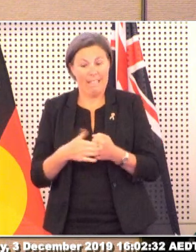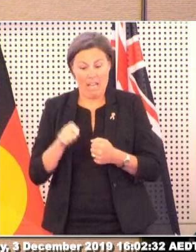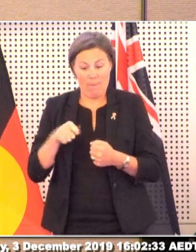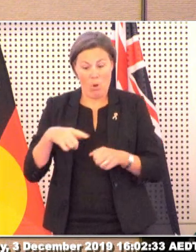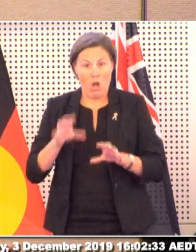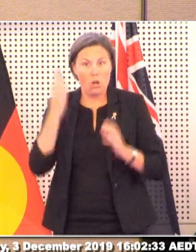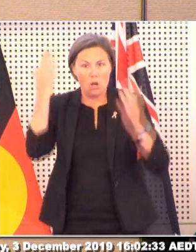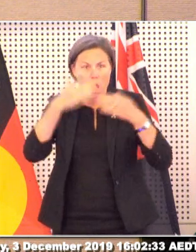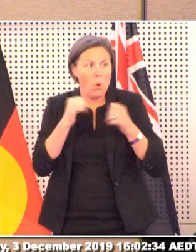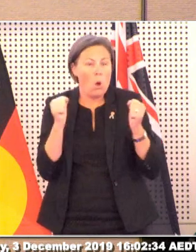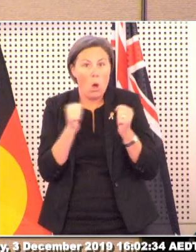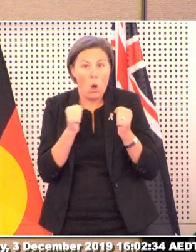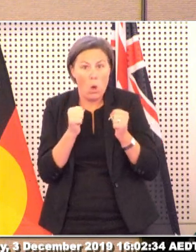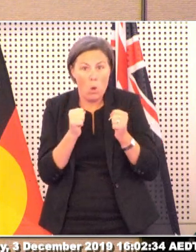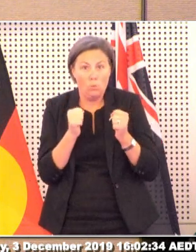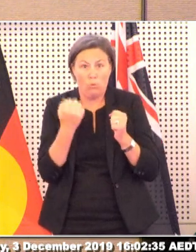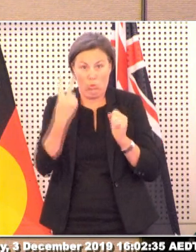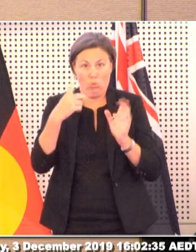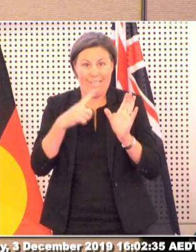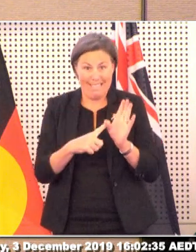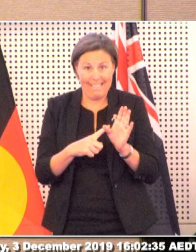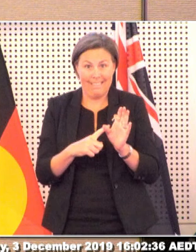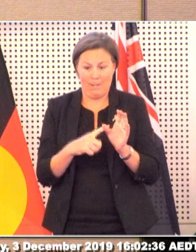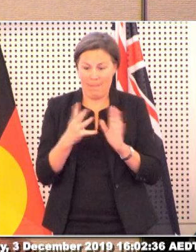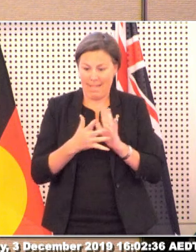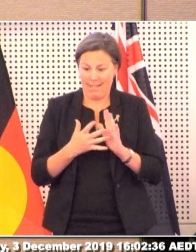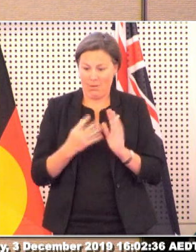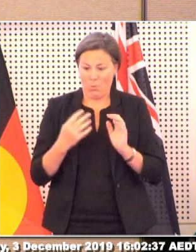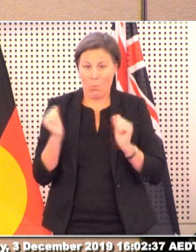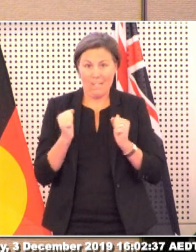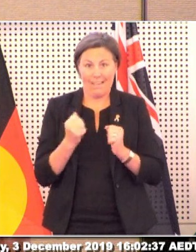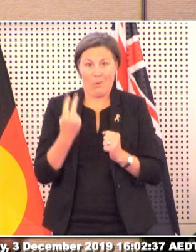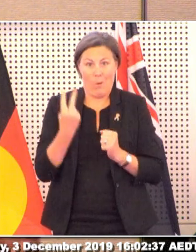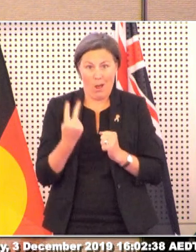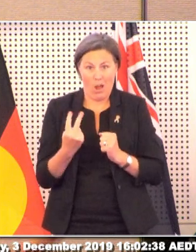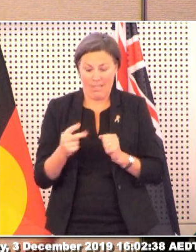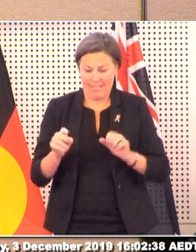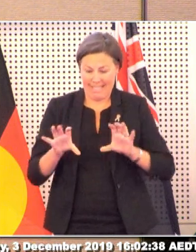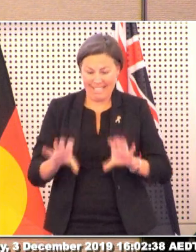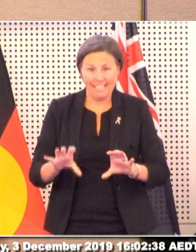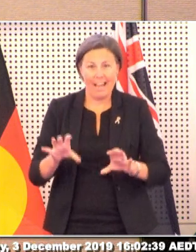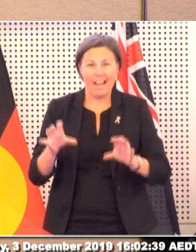So it’s been two winters now and, you know, more than 12 months and the really noisy heater is still happening, even though it’s being reported.